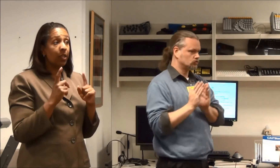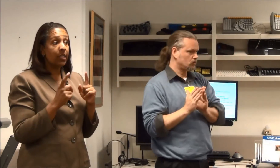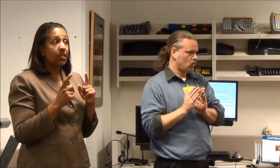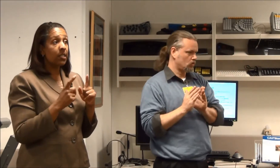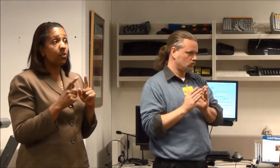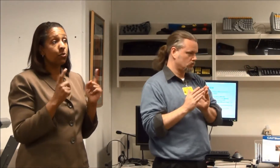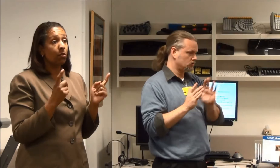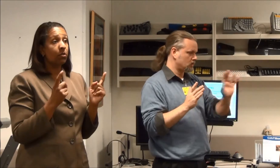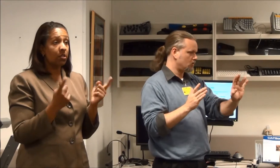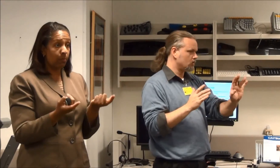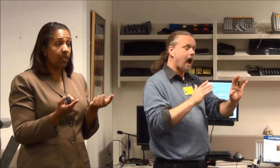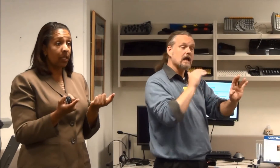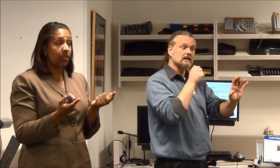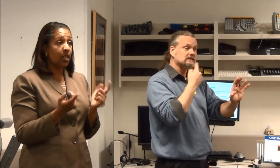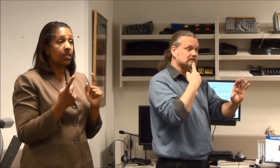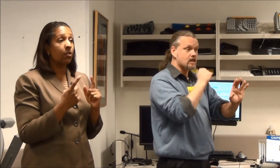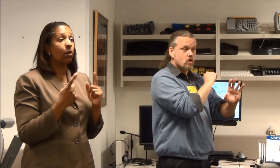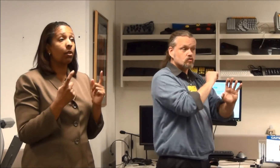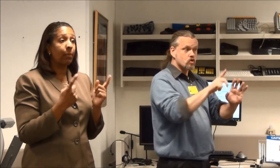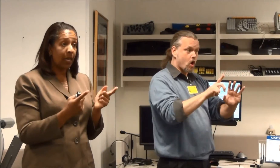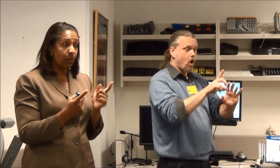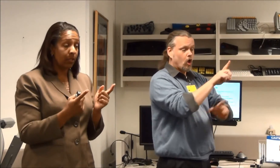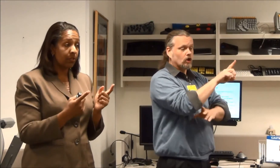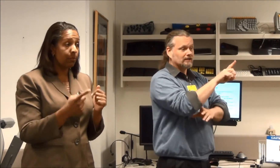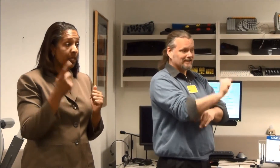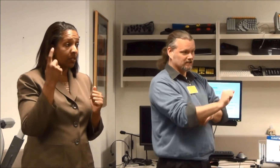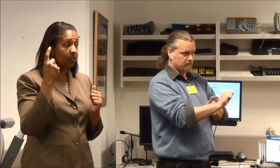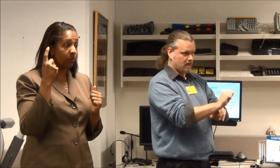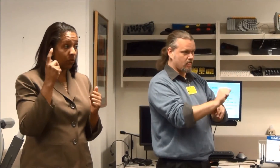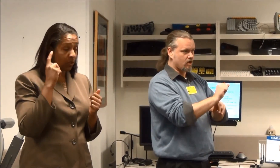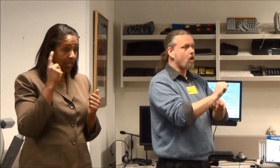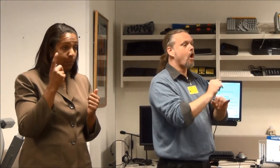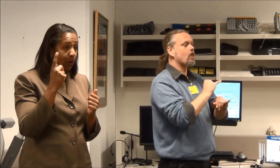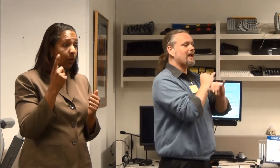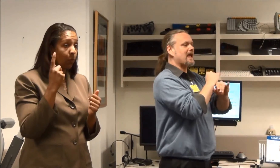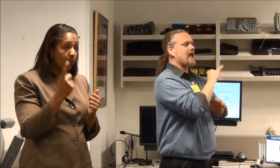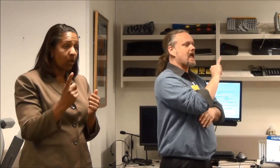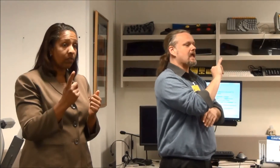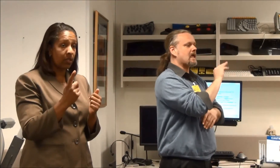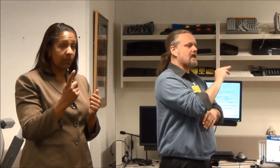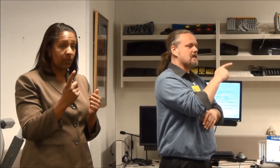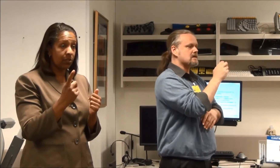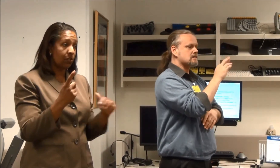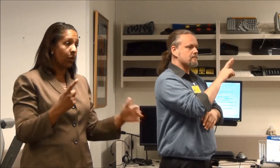Note that I didn't say those are all disabilities; I said they're all impairments, because that's part one of the definition.